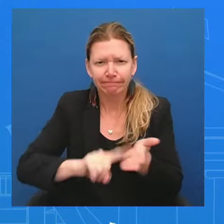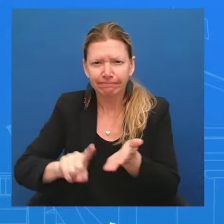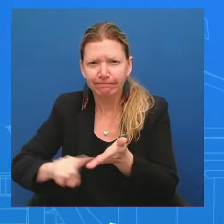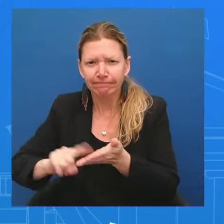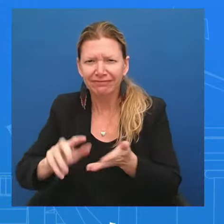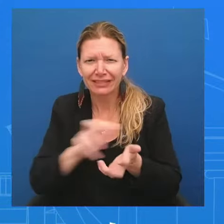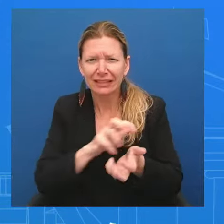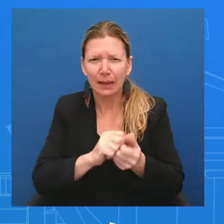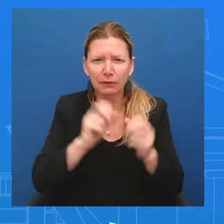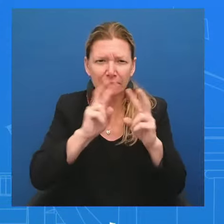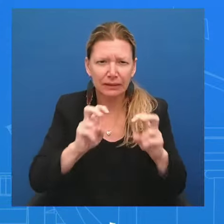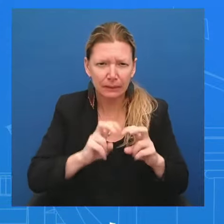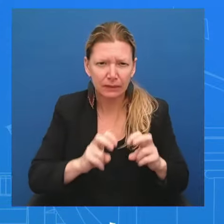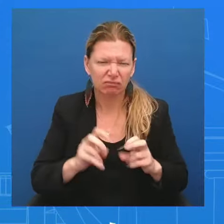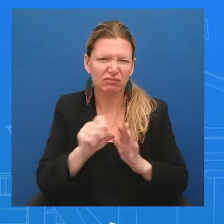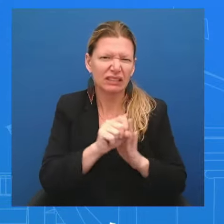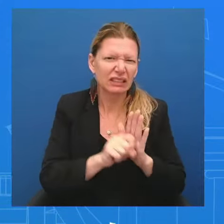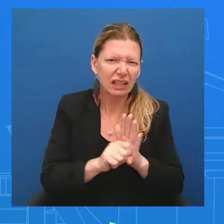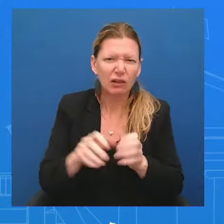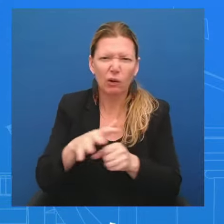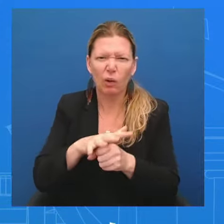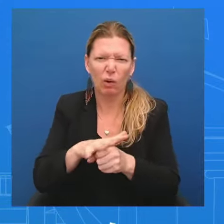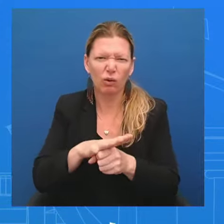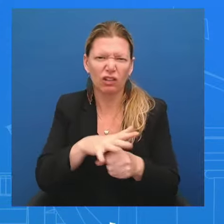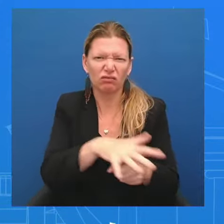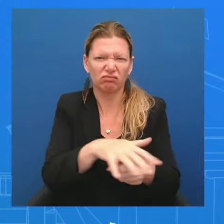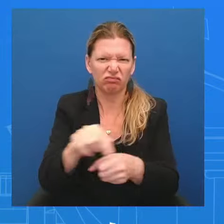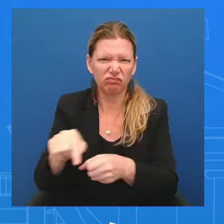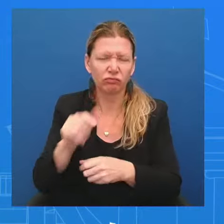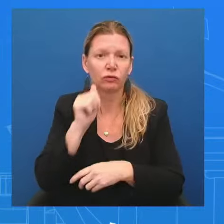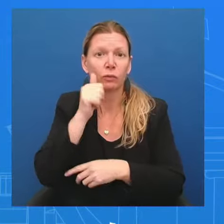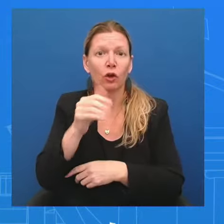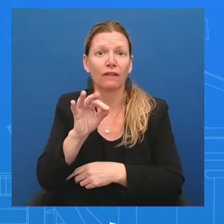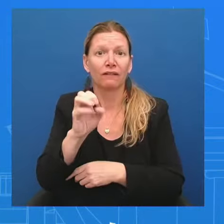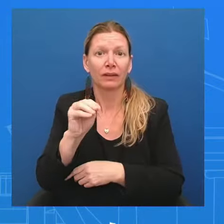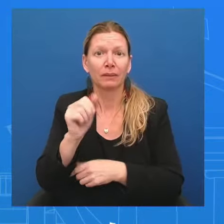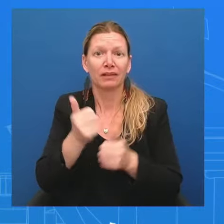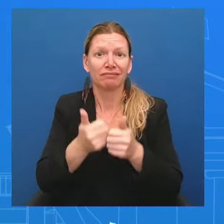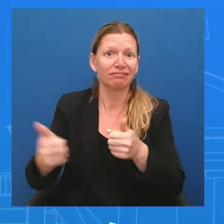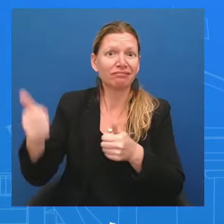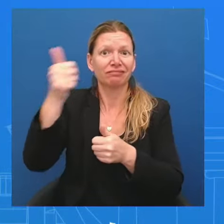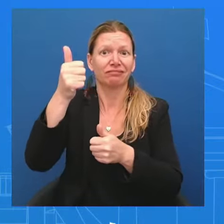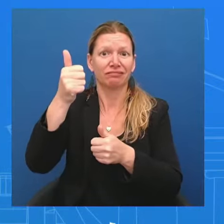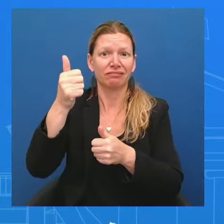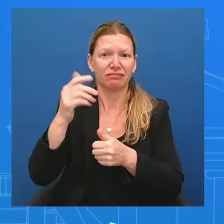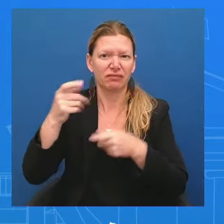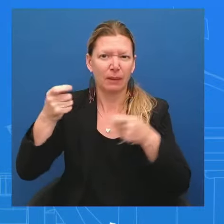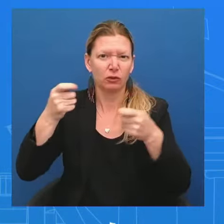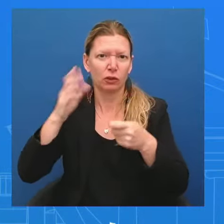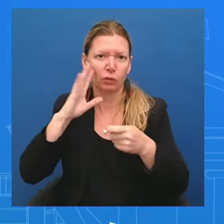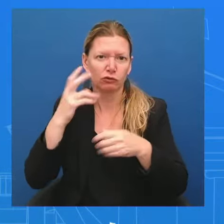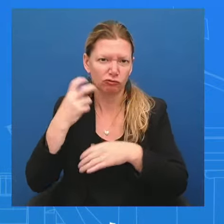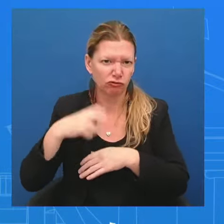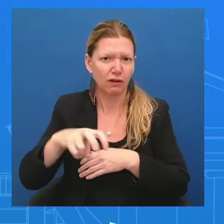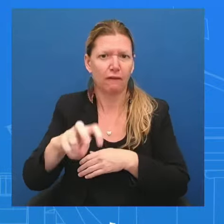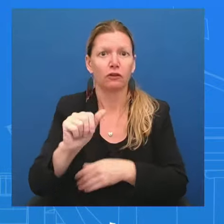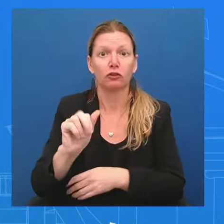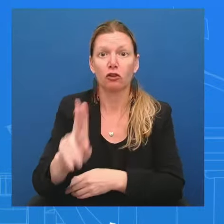will travel to Arkansas. As we turn towards recovery, we urge residents in the affected areas to remain vigilant,